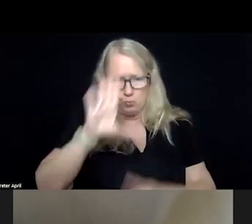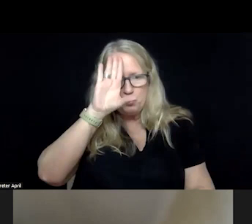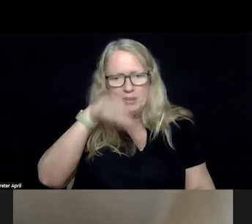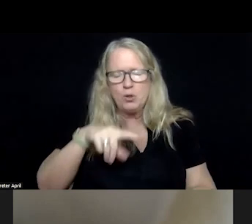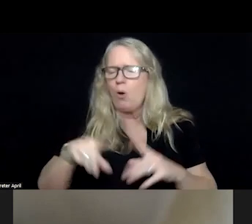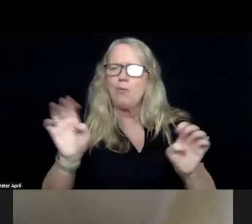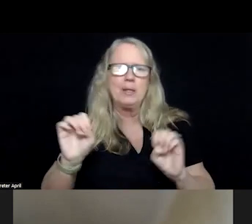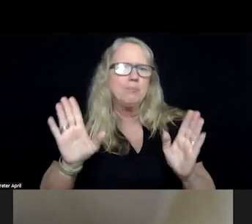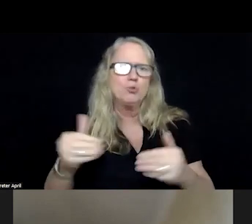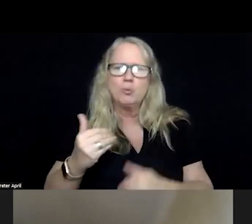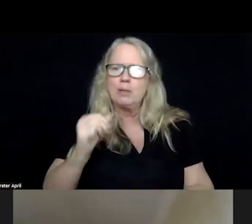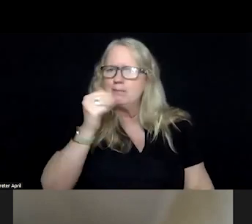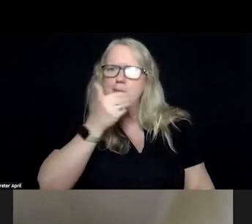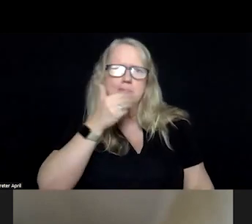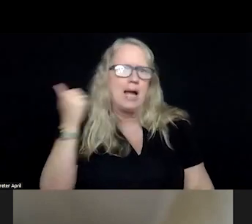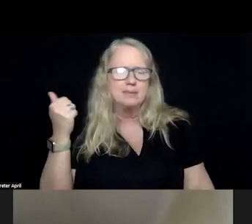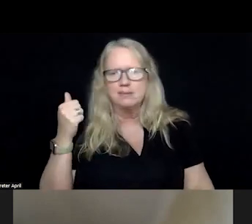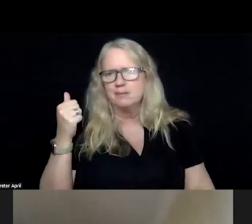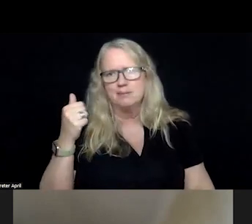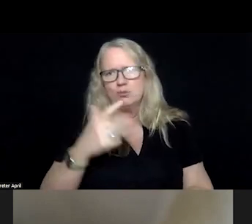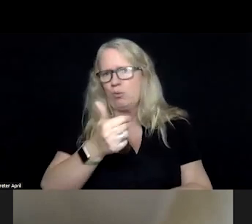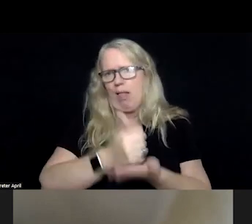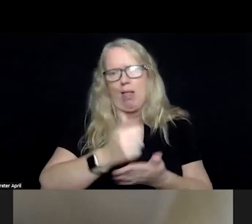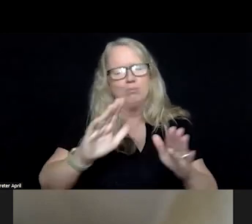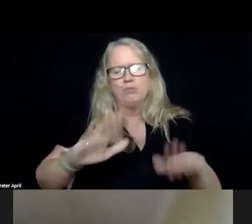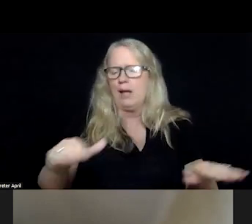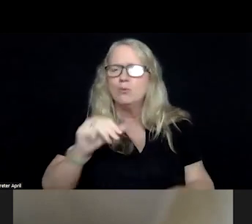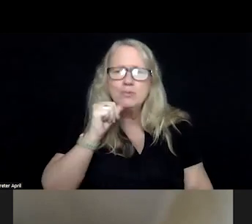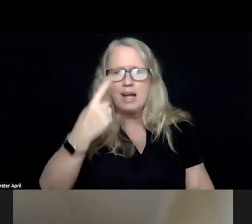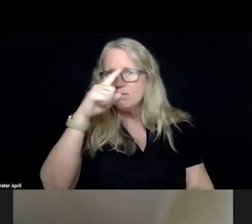ROOM IS NOT THE BEST PLACE TO TREAT A CHILD FOR MENTAL HEALTH AND